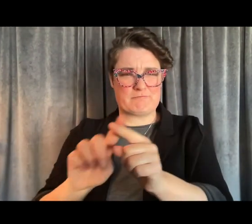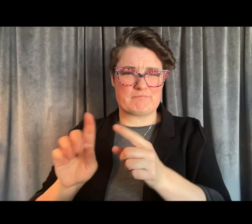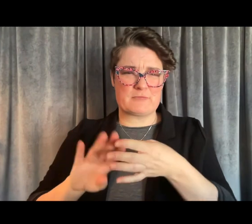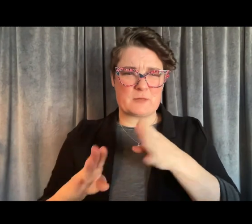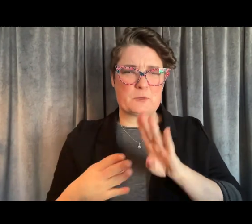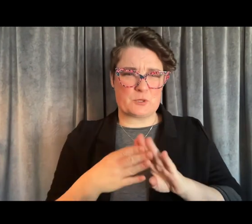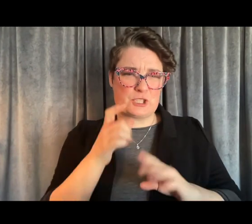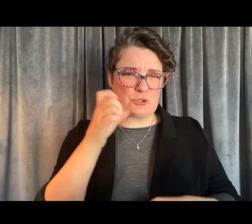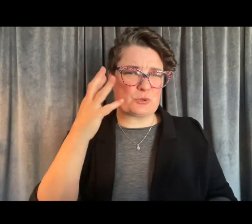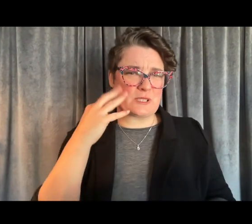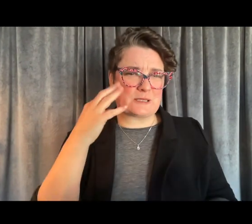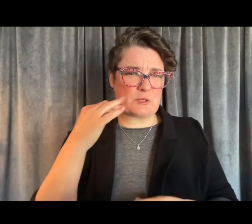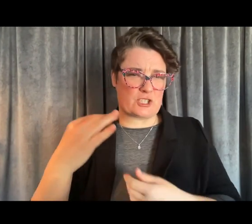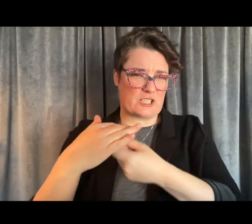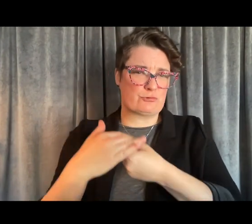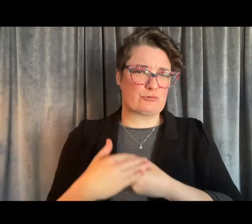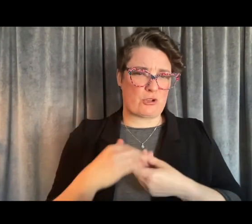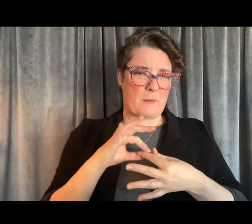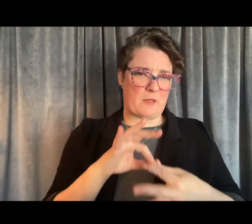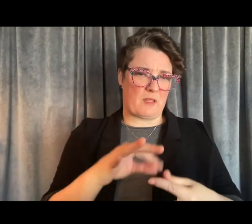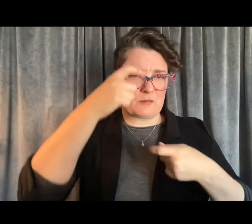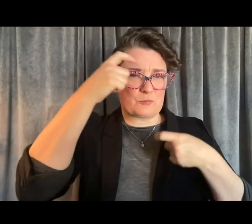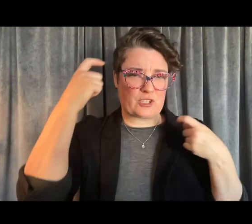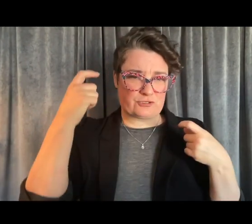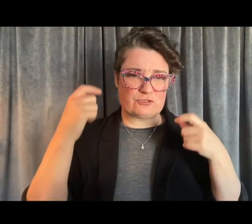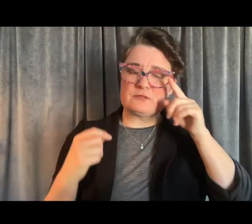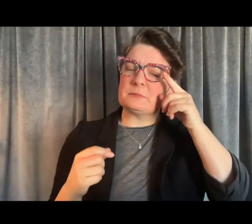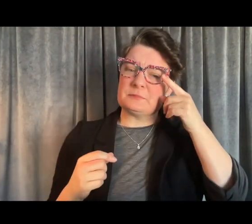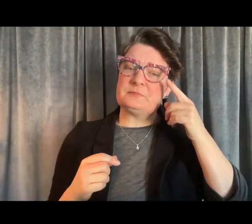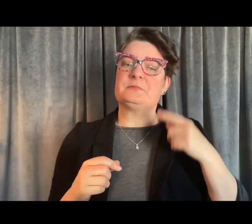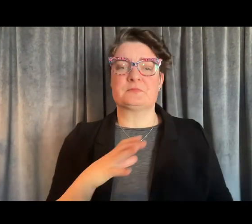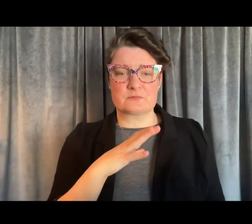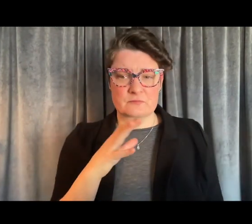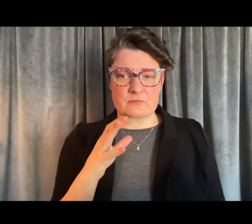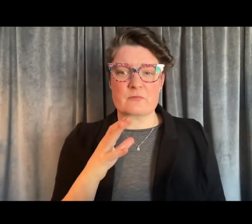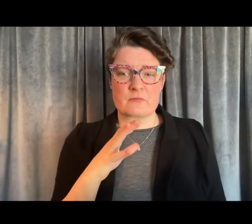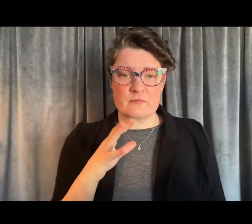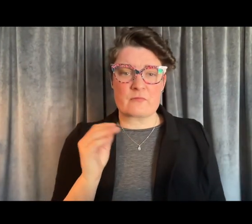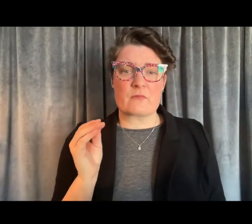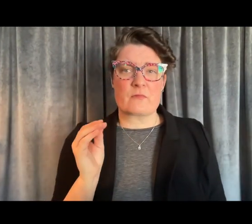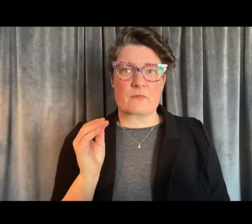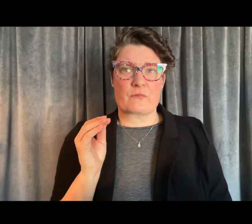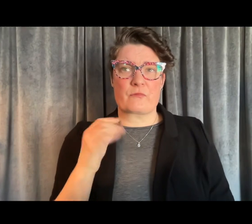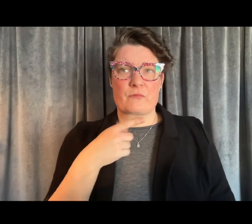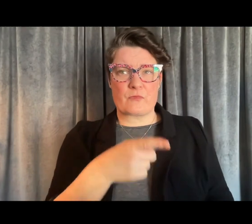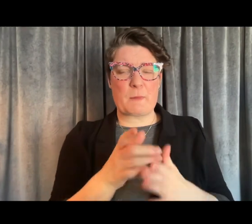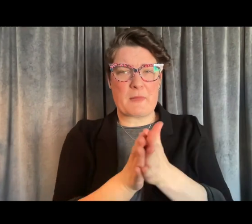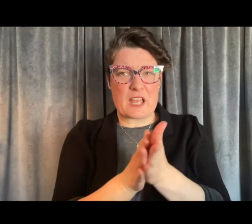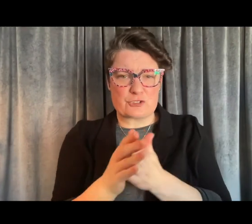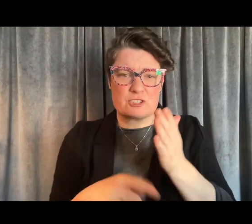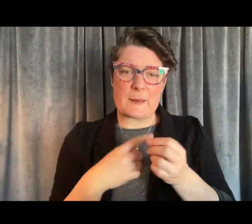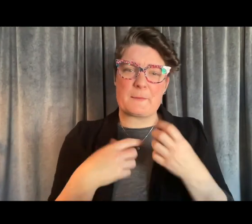trauma as a result of oppression. Socket is passionate about healing with nature, community,